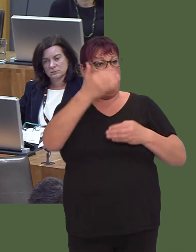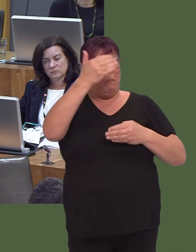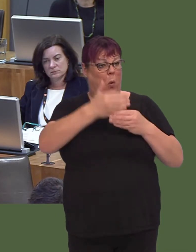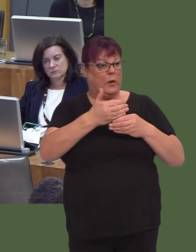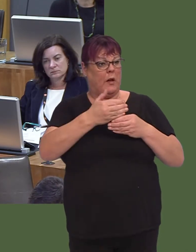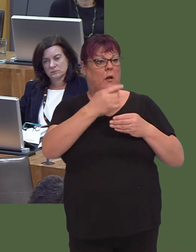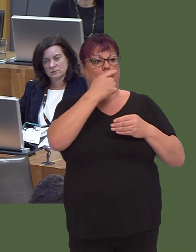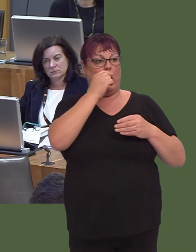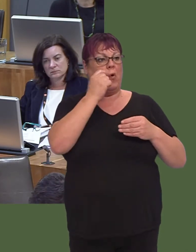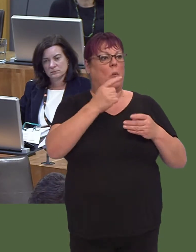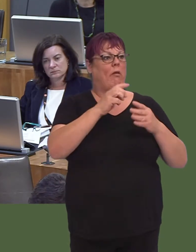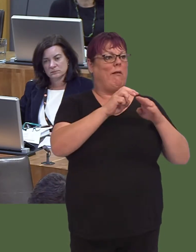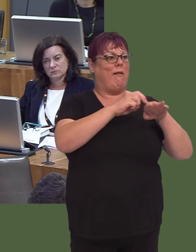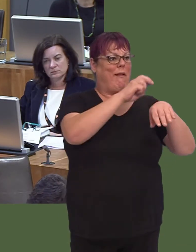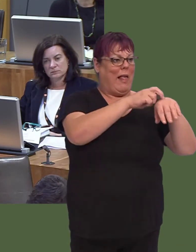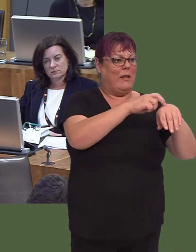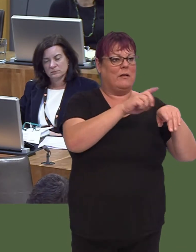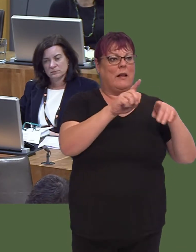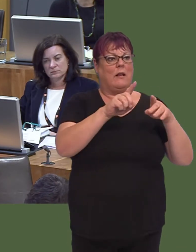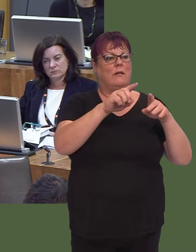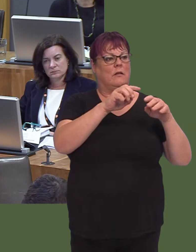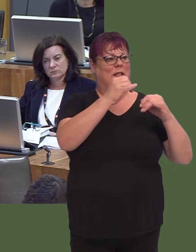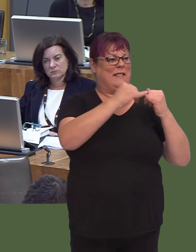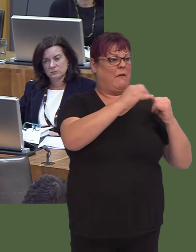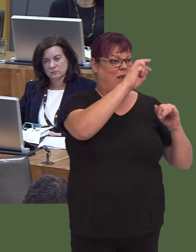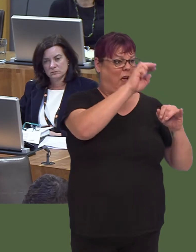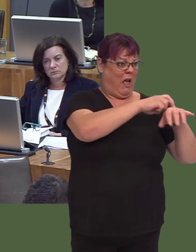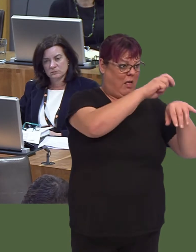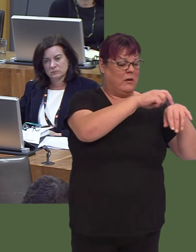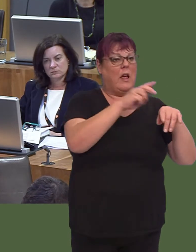the island of Ireland and the island of Great Britain is anathema to the unionist parties,